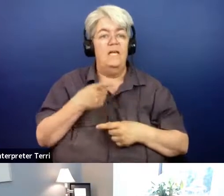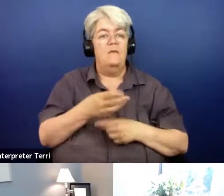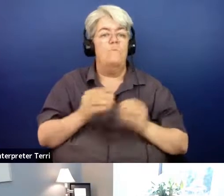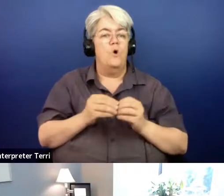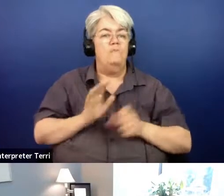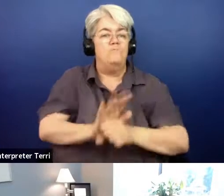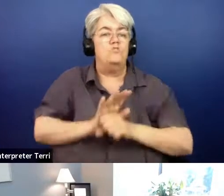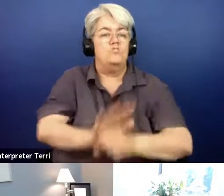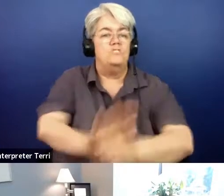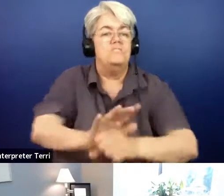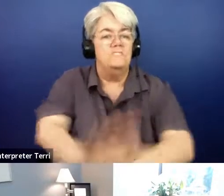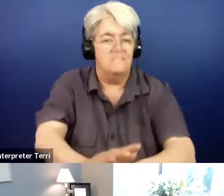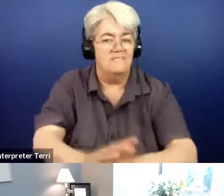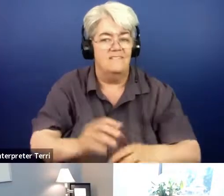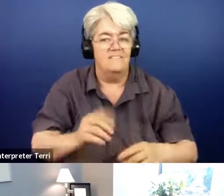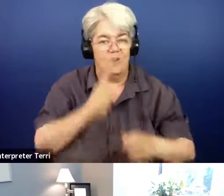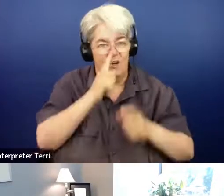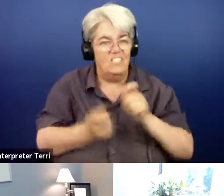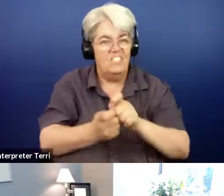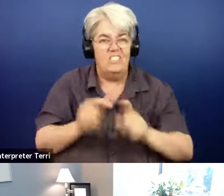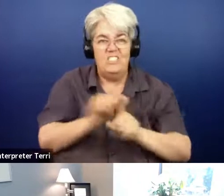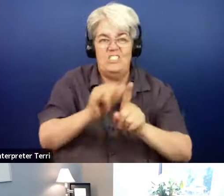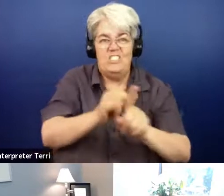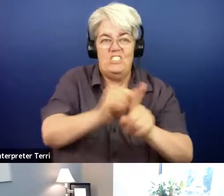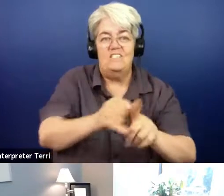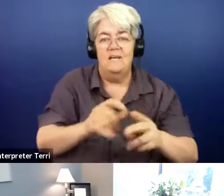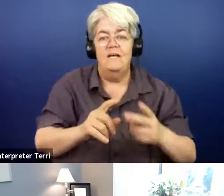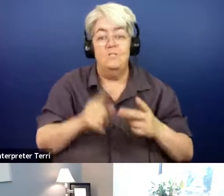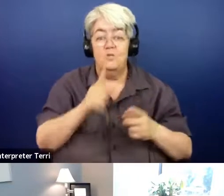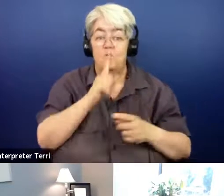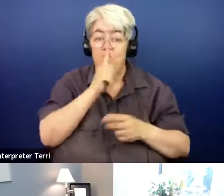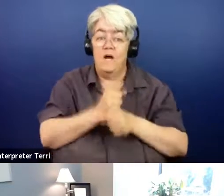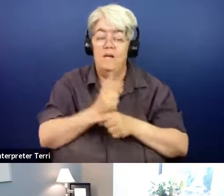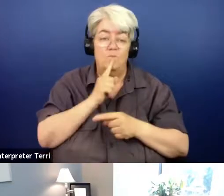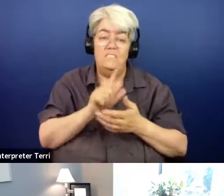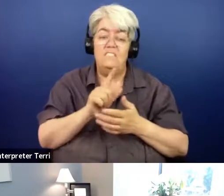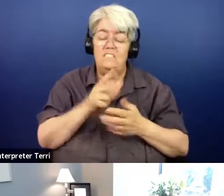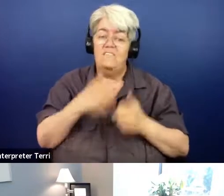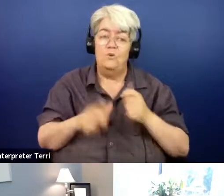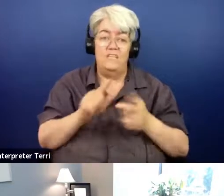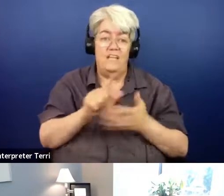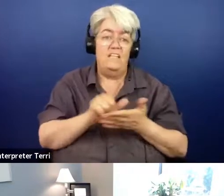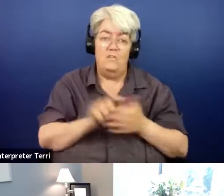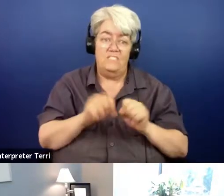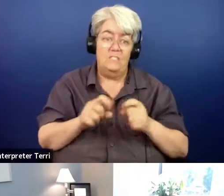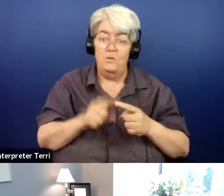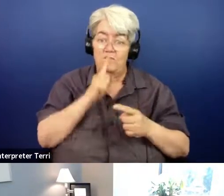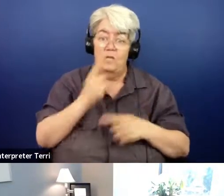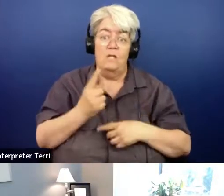at me. You are right. It is difficult in the legal system. You feel overwhelmed. You feel very, very overwhelmed. You have